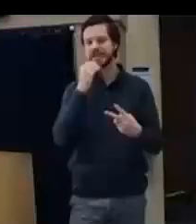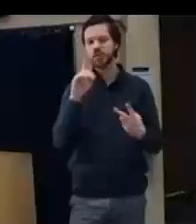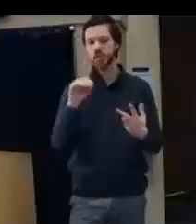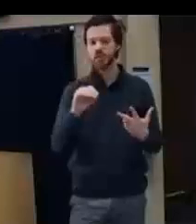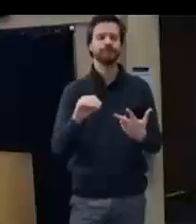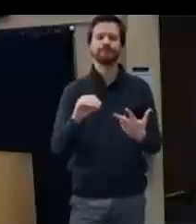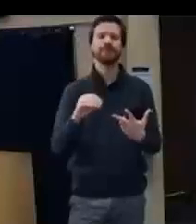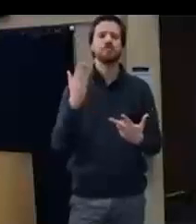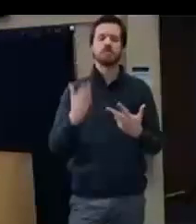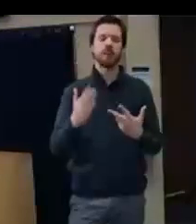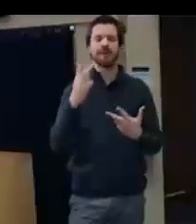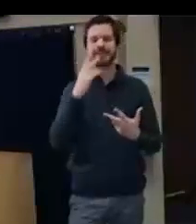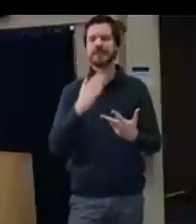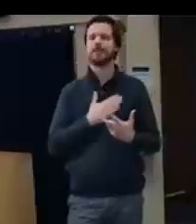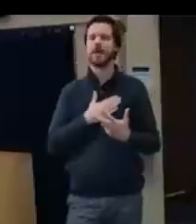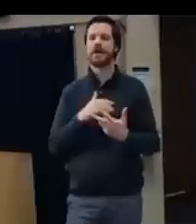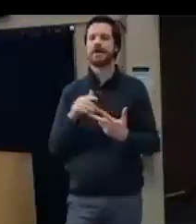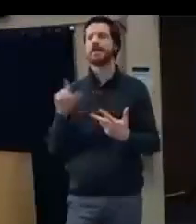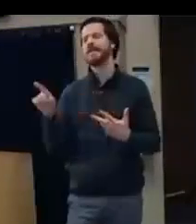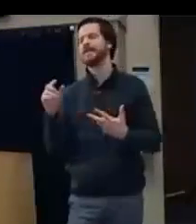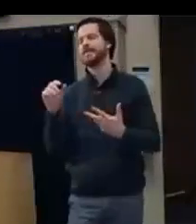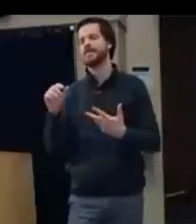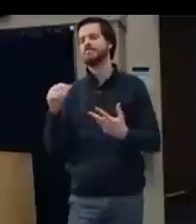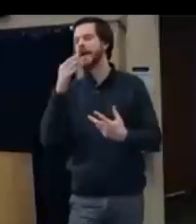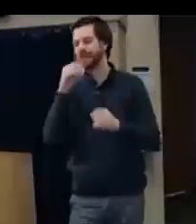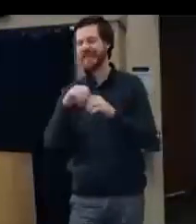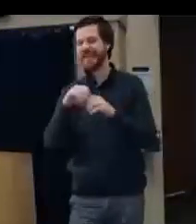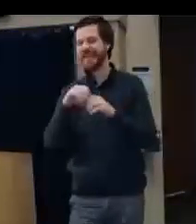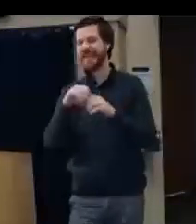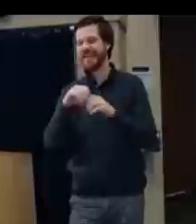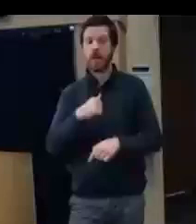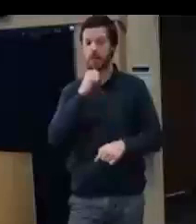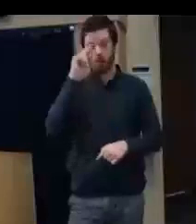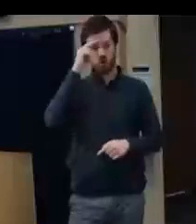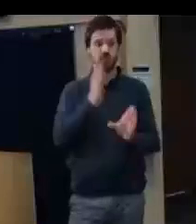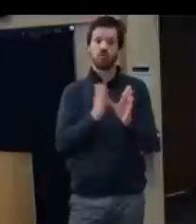probably ought to be seen by an expert and those um I'm not a neuros psychologist so I don't do